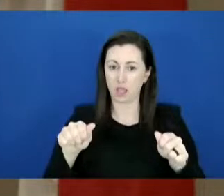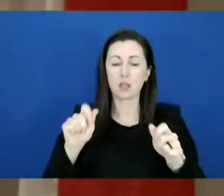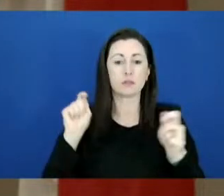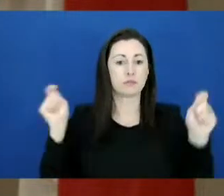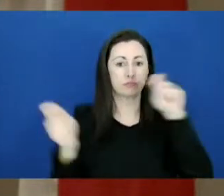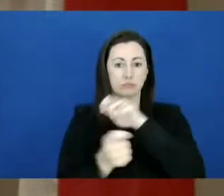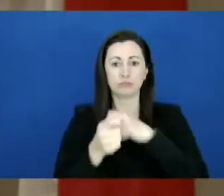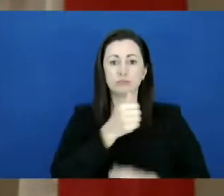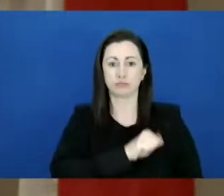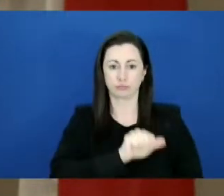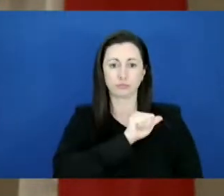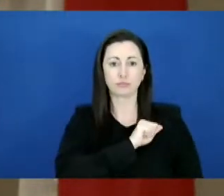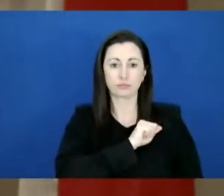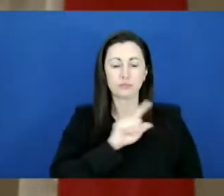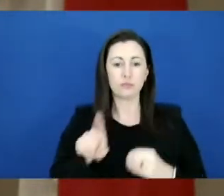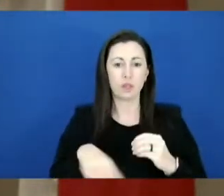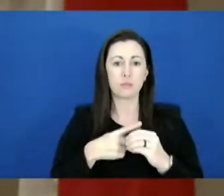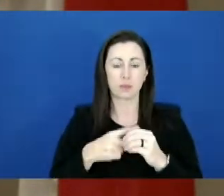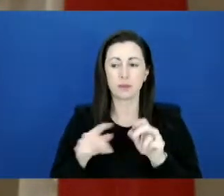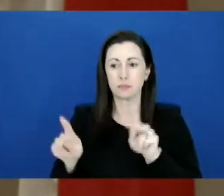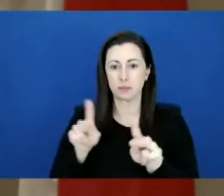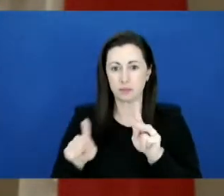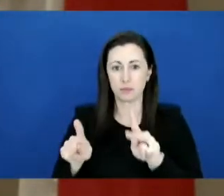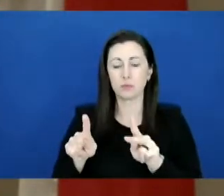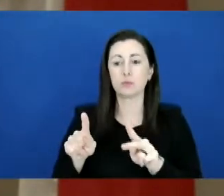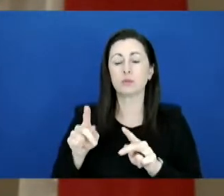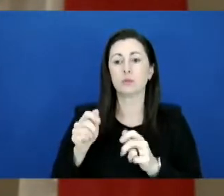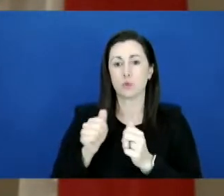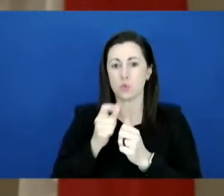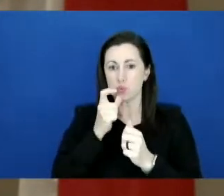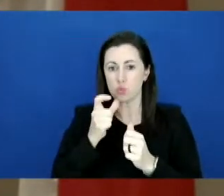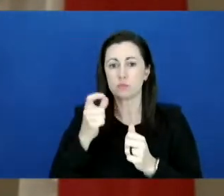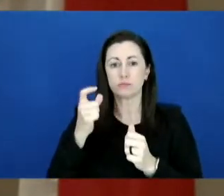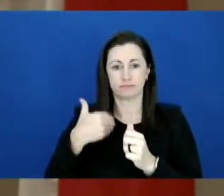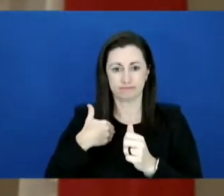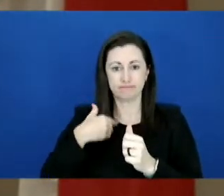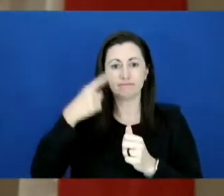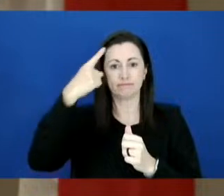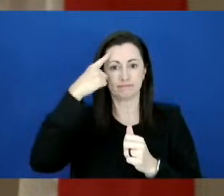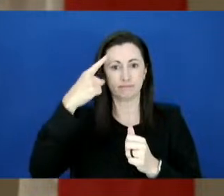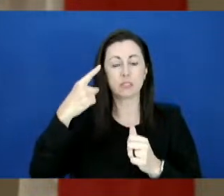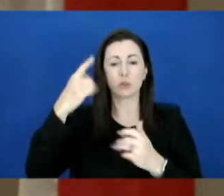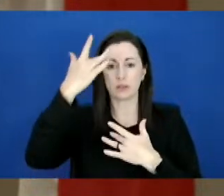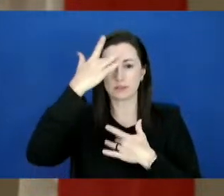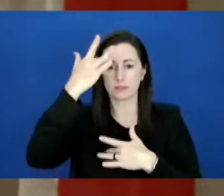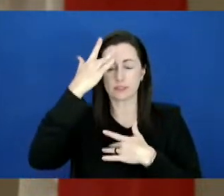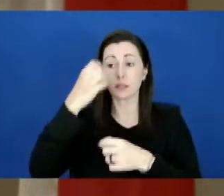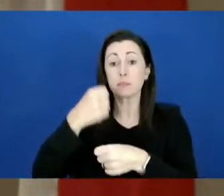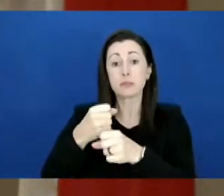AWARENESS ABOUT MENTAL WELLNESS CAN POSITIVELY TRANSFORM